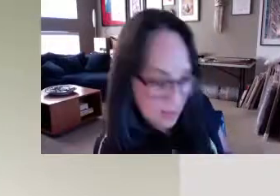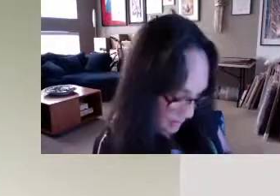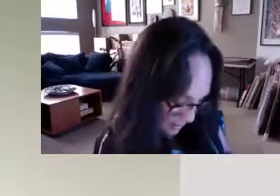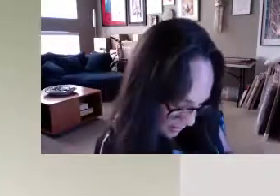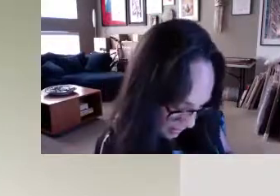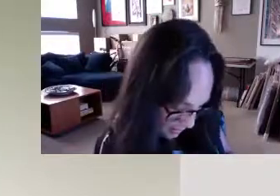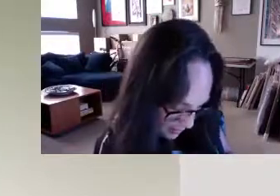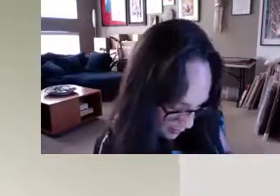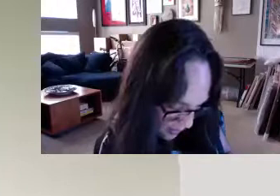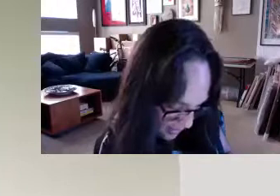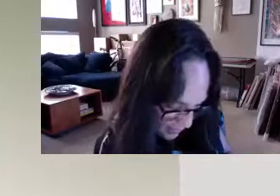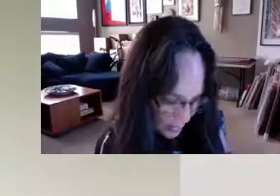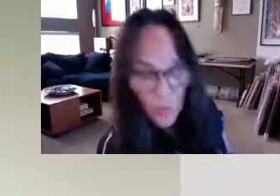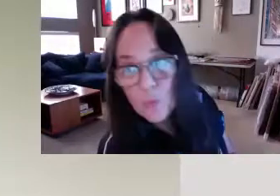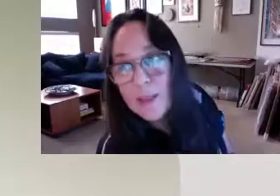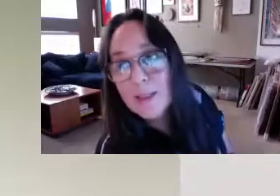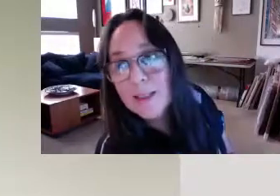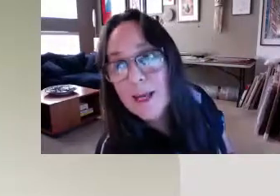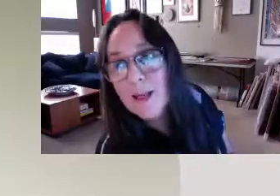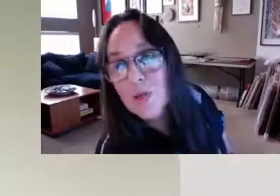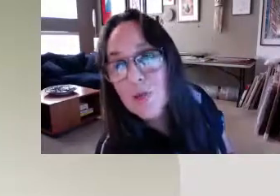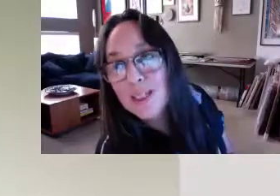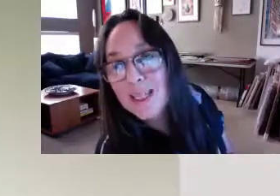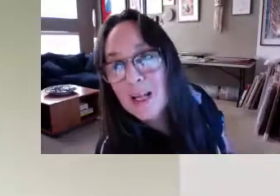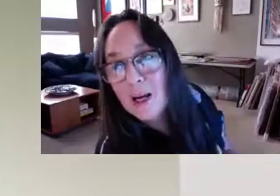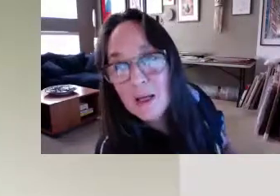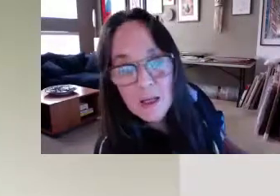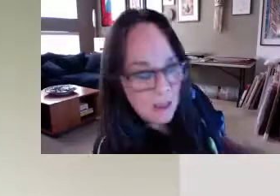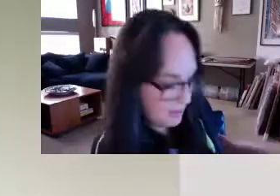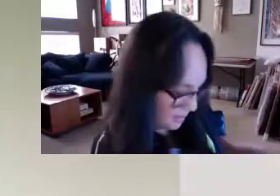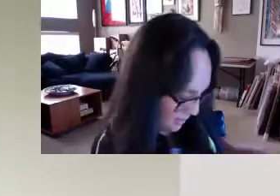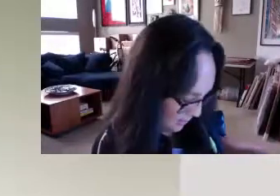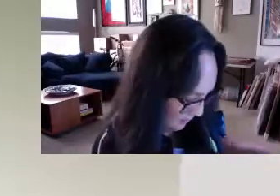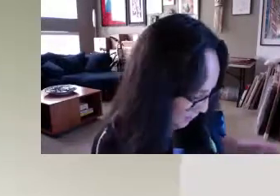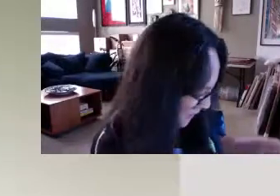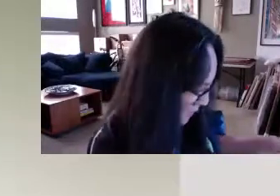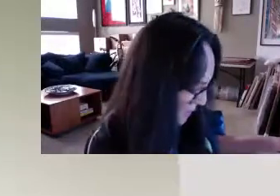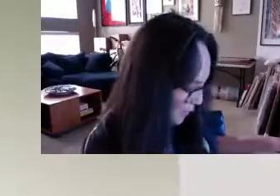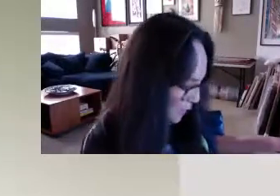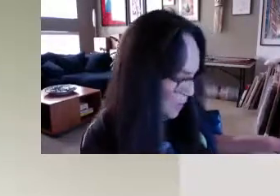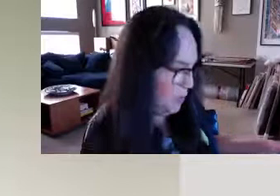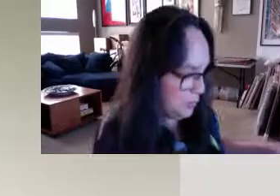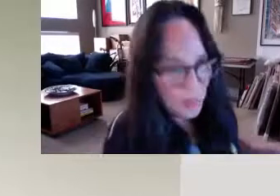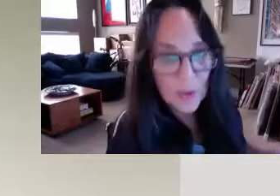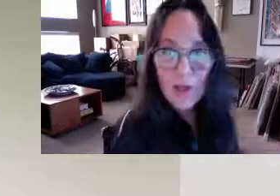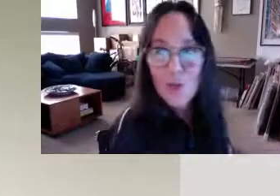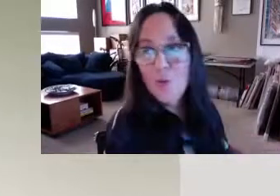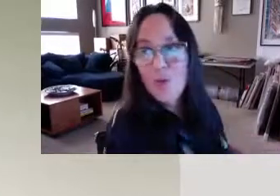is titled Defiance 1 (rezthetics for Skeena)and it was Skeena Reese who when i showed these